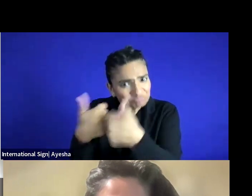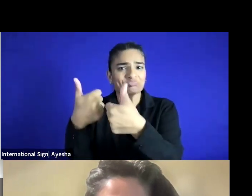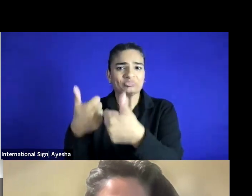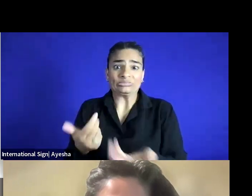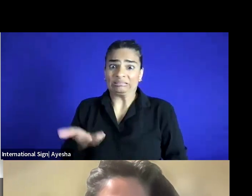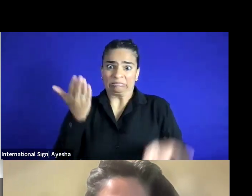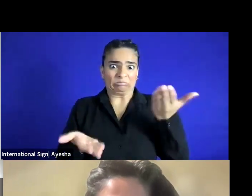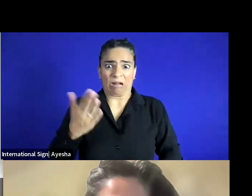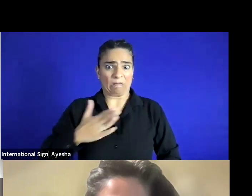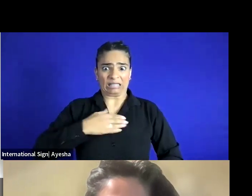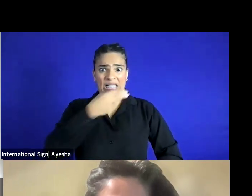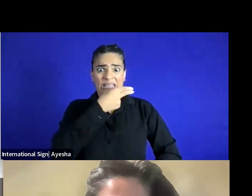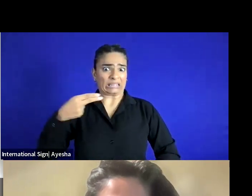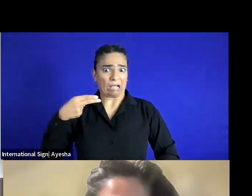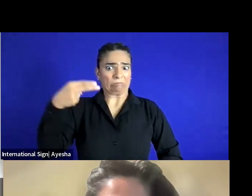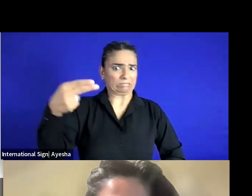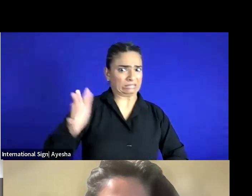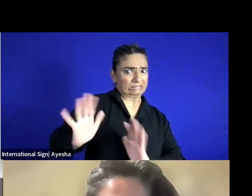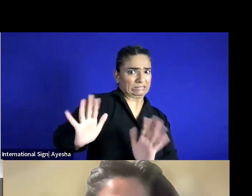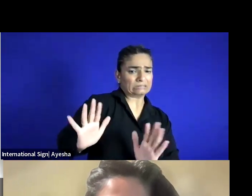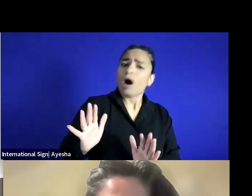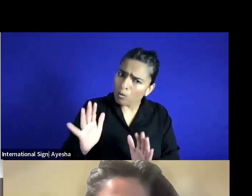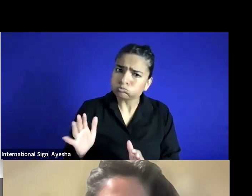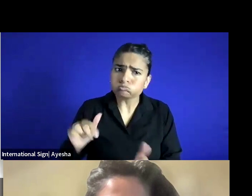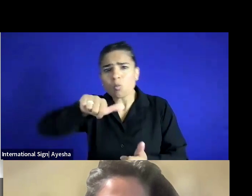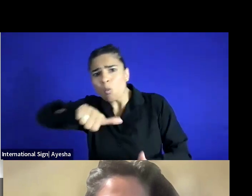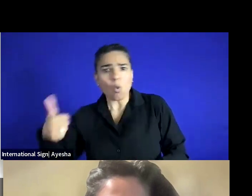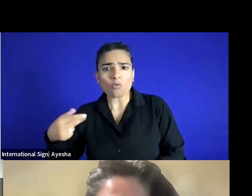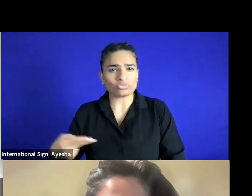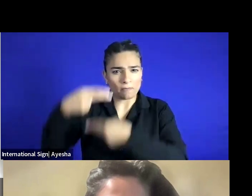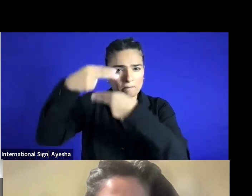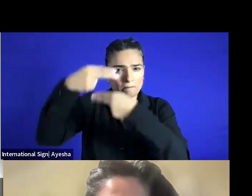your organization or the collective or group that you belong to. And also Michelle.